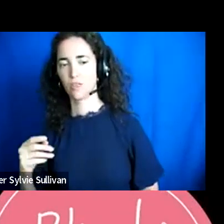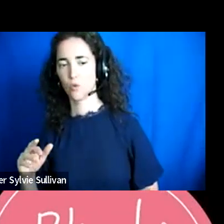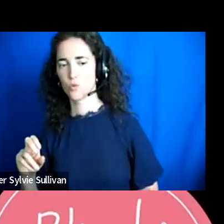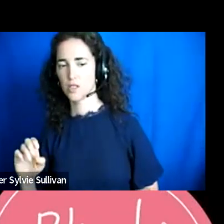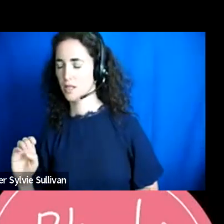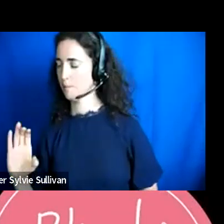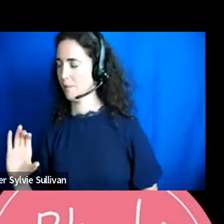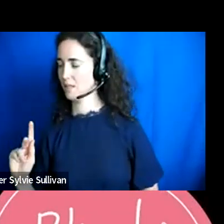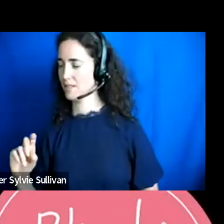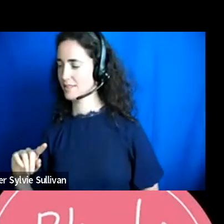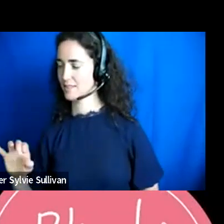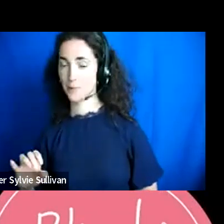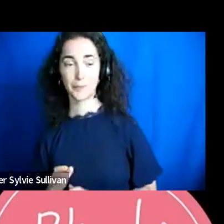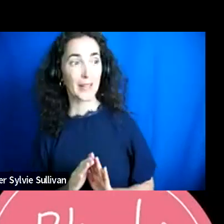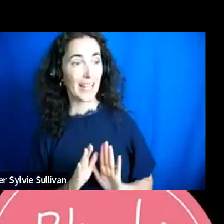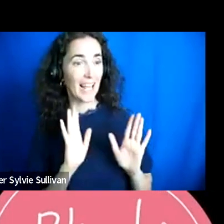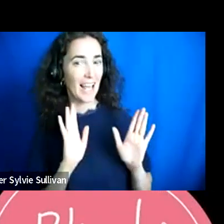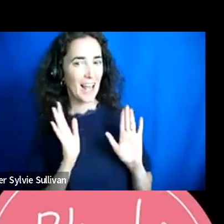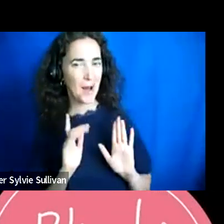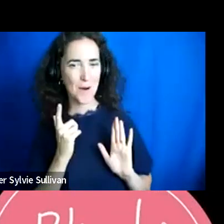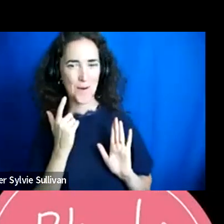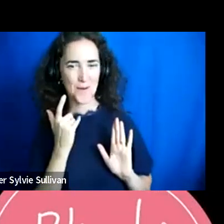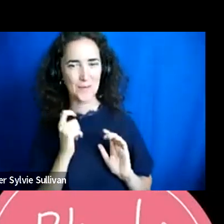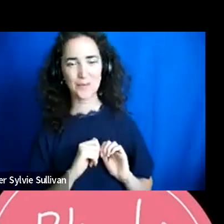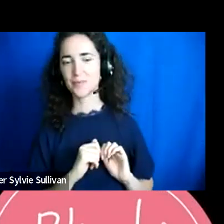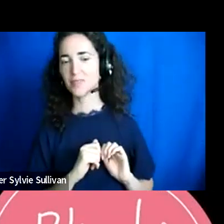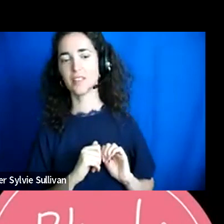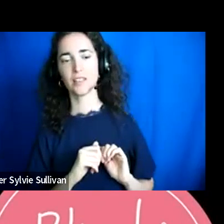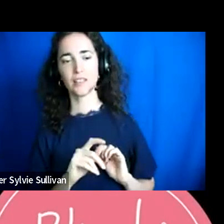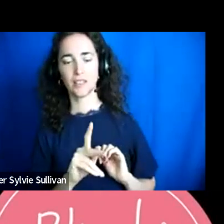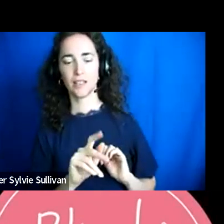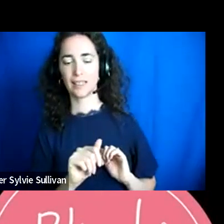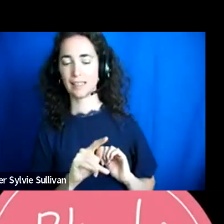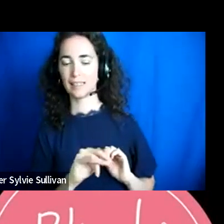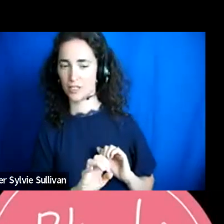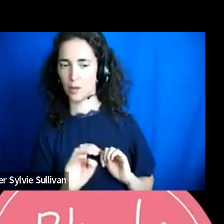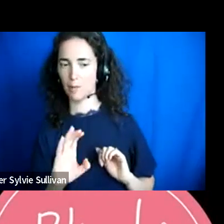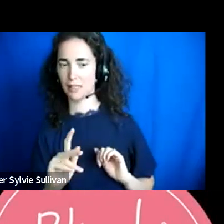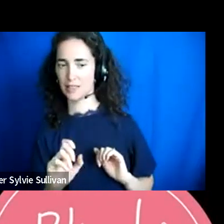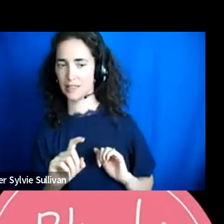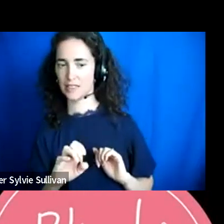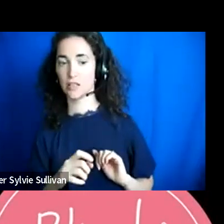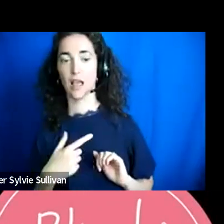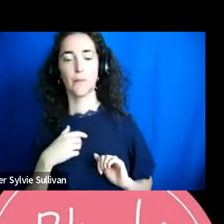Katie Mackenzie i'm actually the social studies Teacher at T.